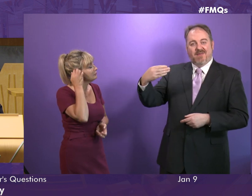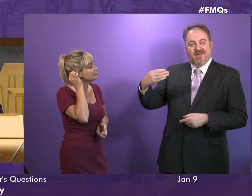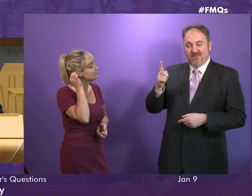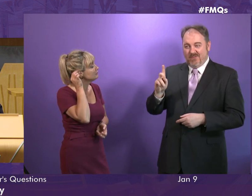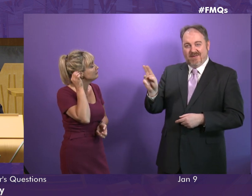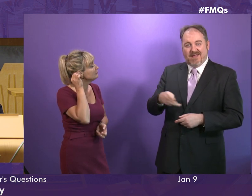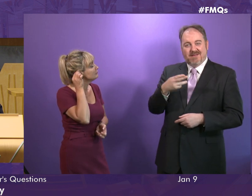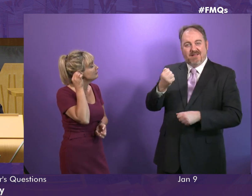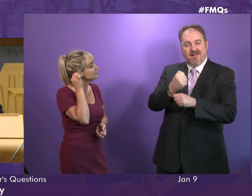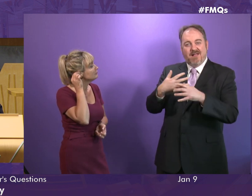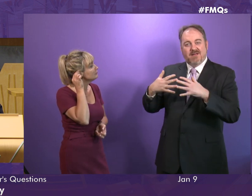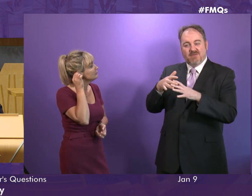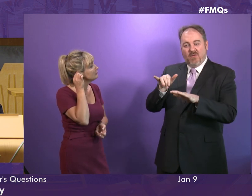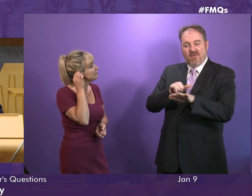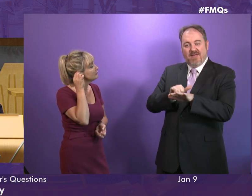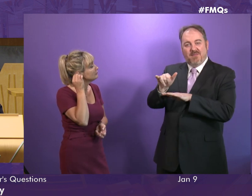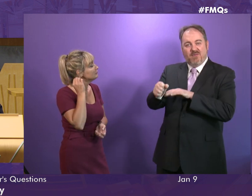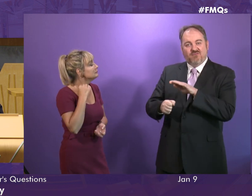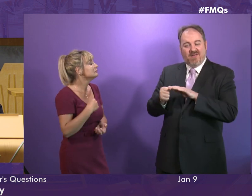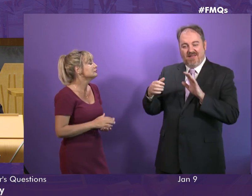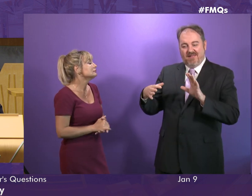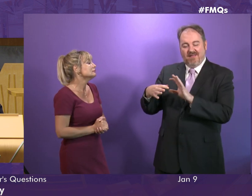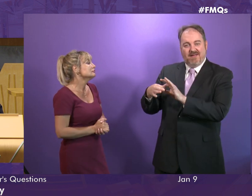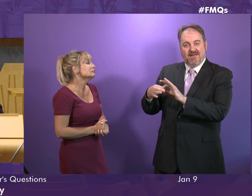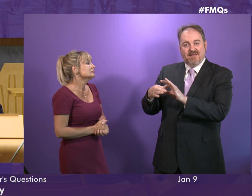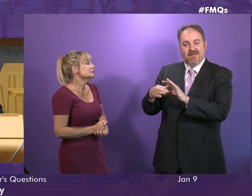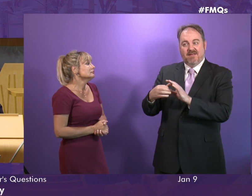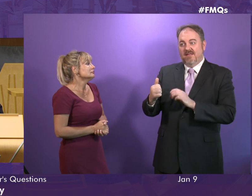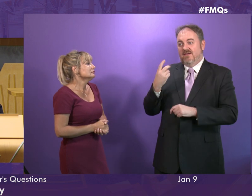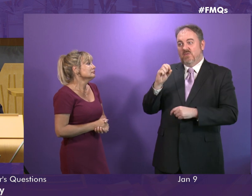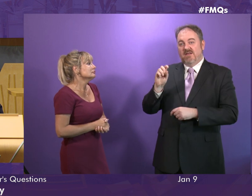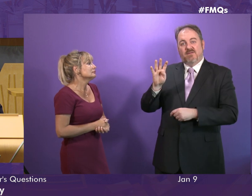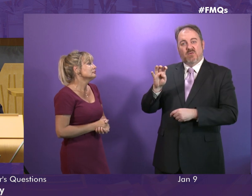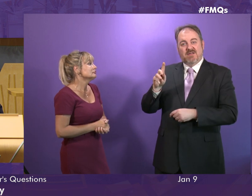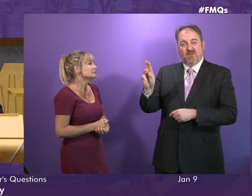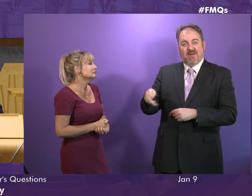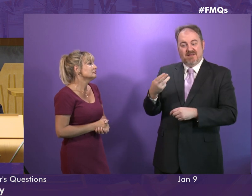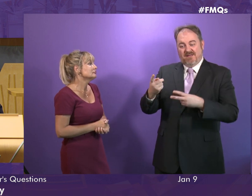the Glasgow airport rail link. In 2019, the SNP cancelled another Glasgow airport rail